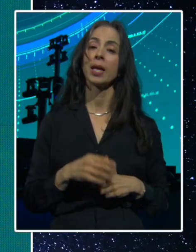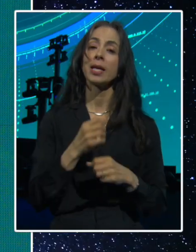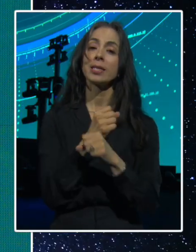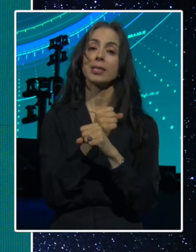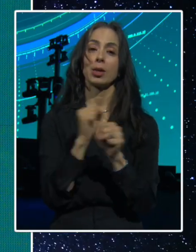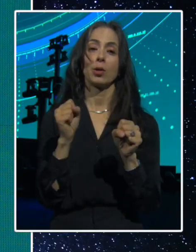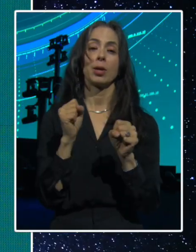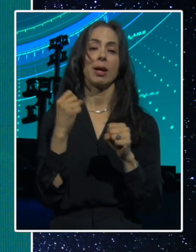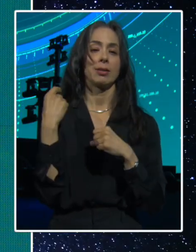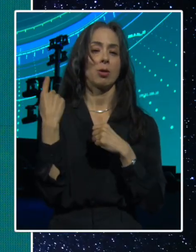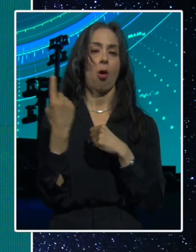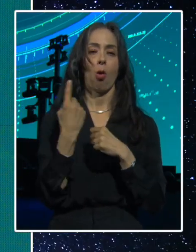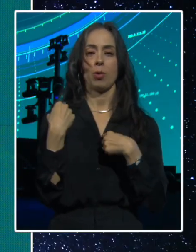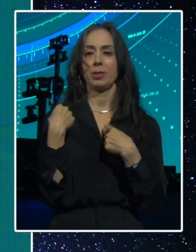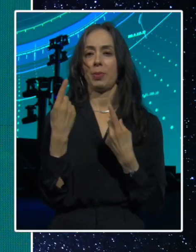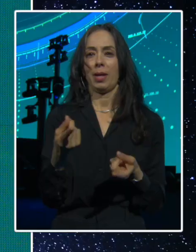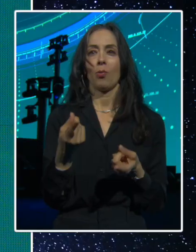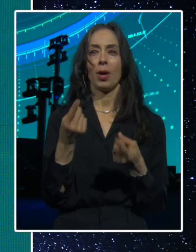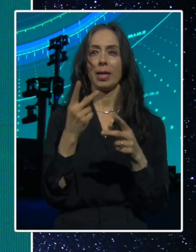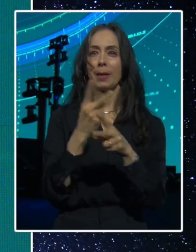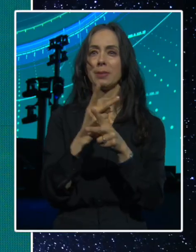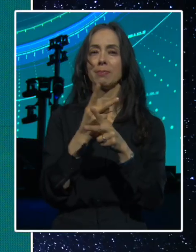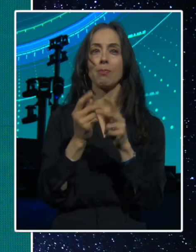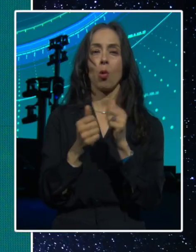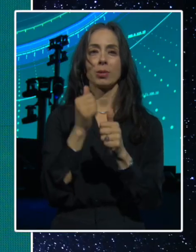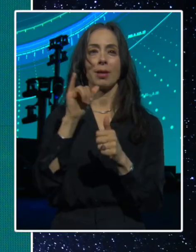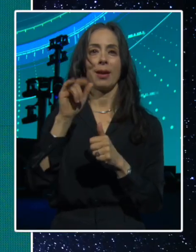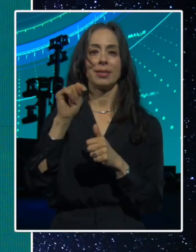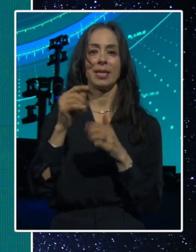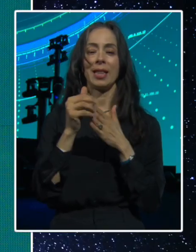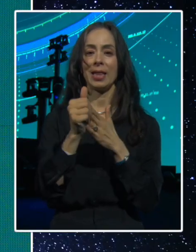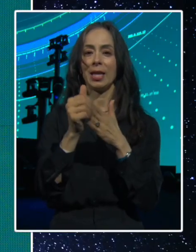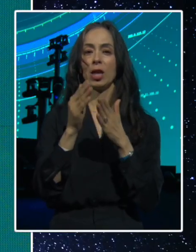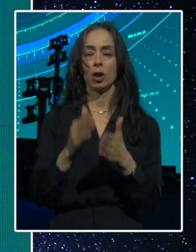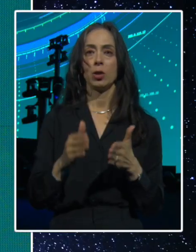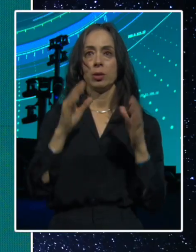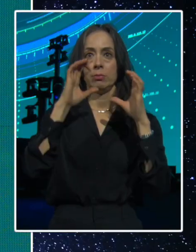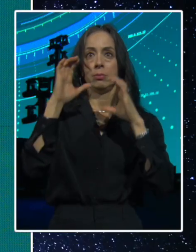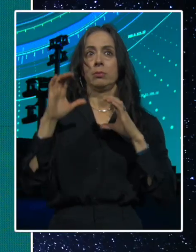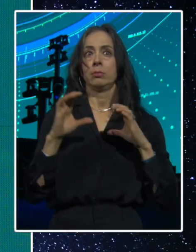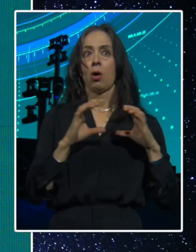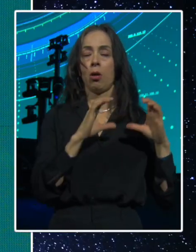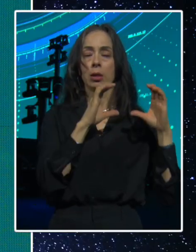Security has always been what keeps most IT Leaders up at night, and for a good reason.